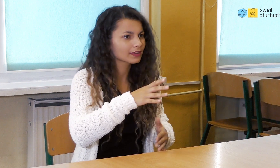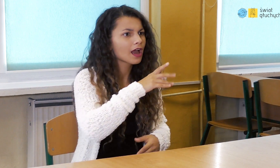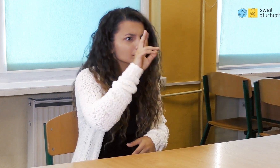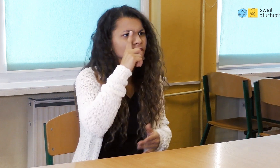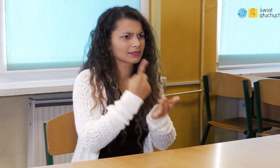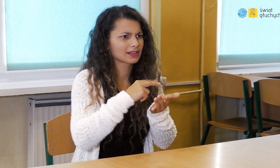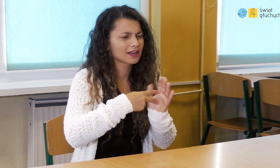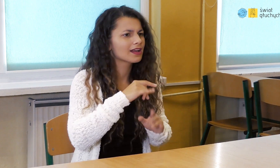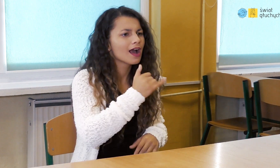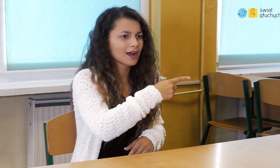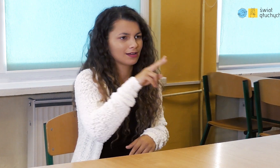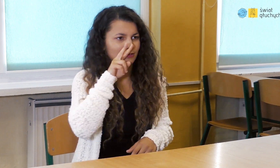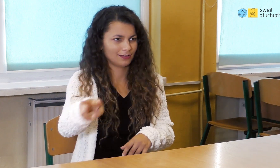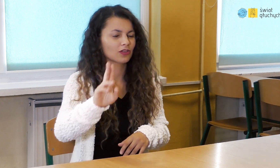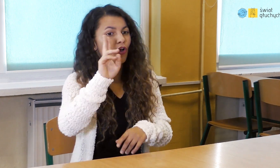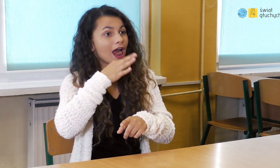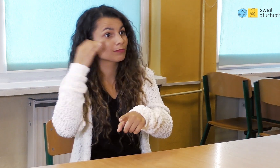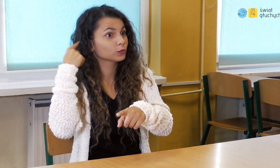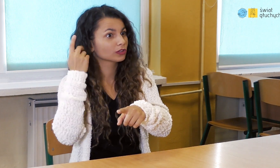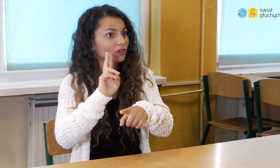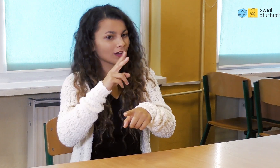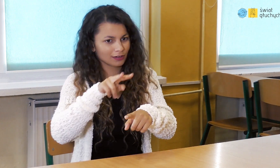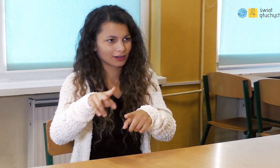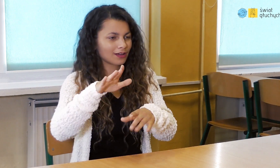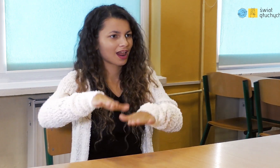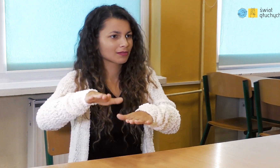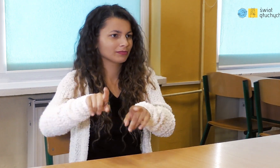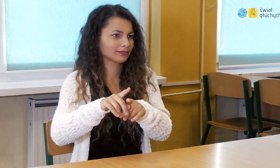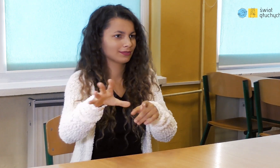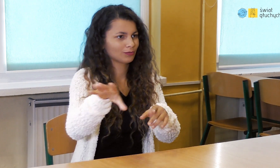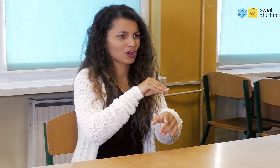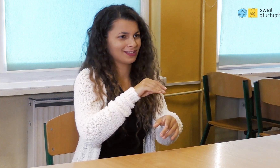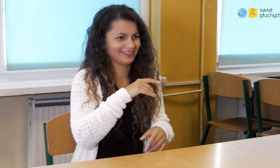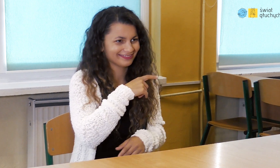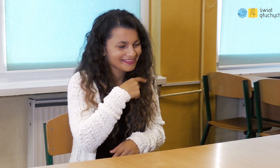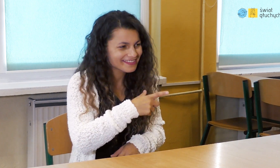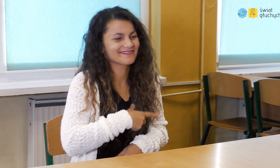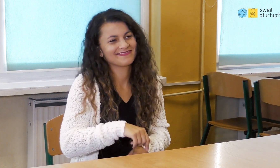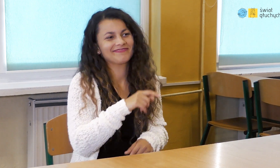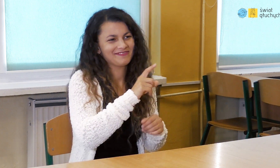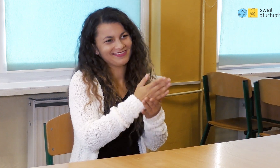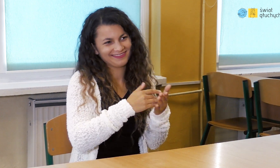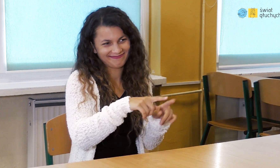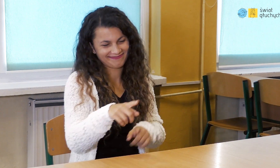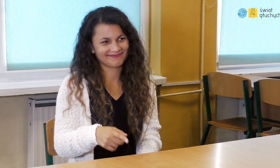they would watch someone who was doing well and try to imitate them. As you can see, there are different methods.